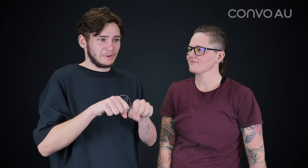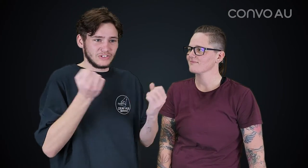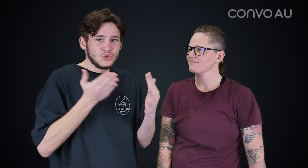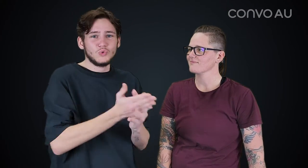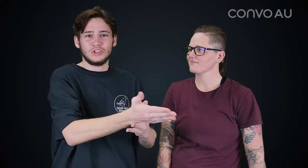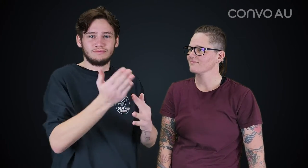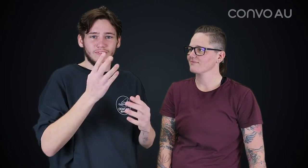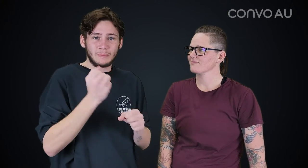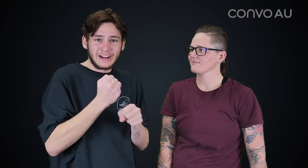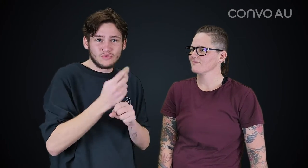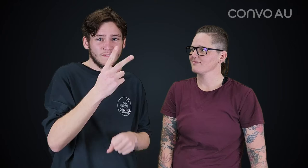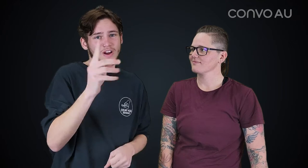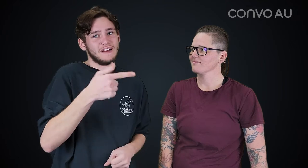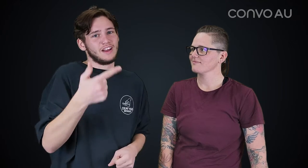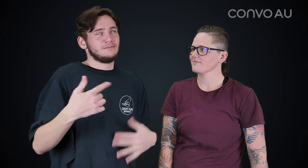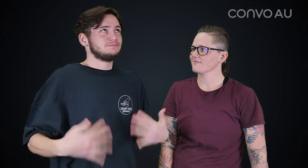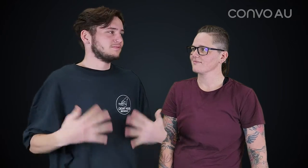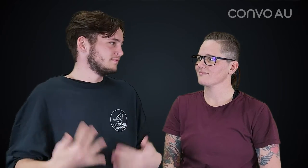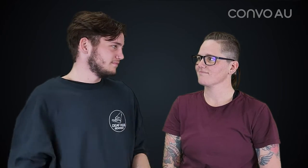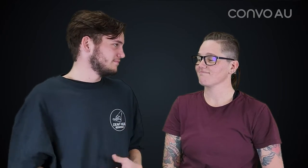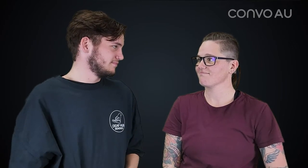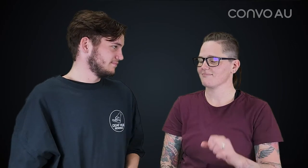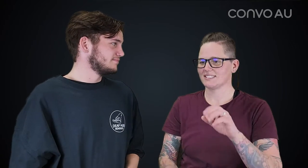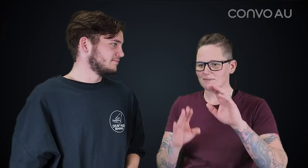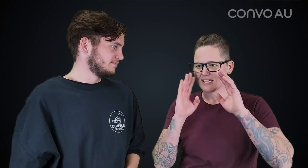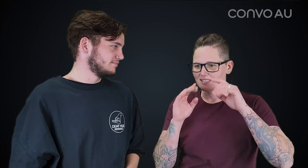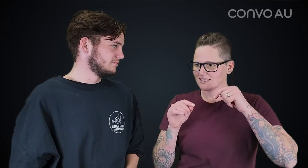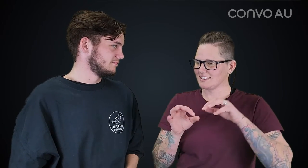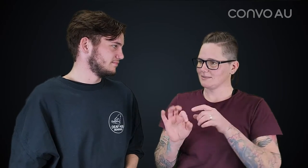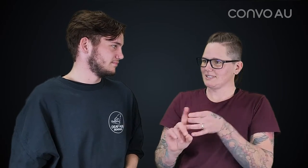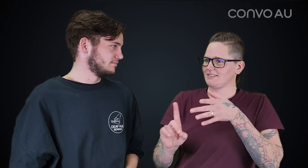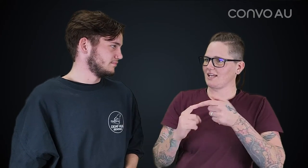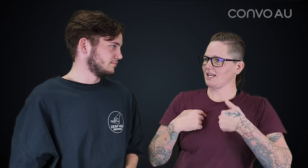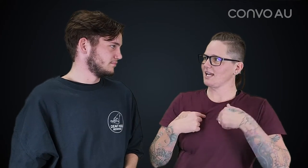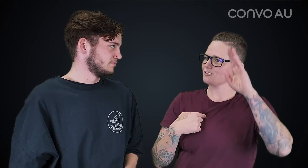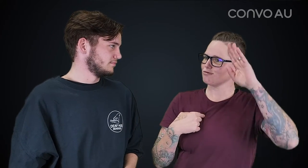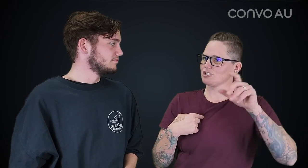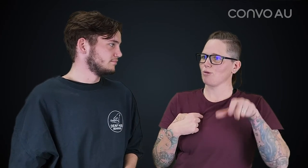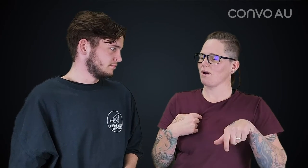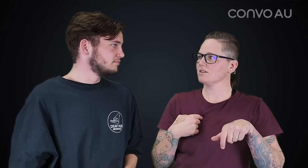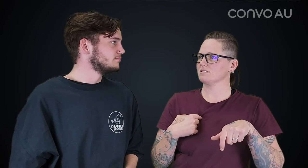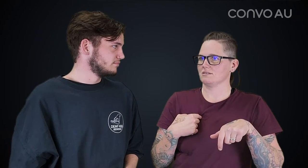for making their services available 24/7, which is a big breakthrough! Yes! This is amazing especially for regional Deaf people